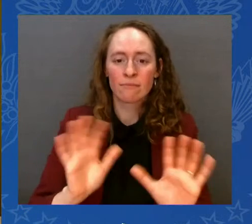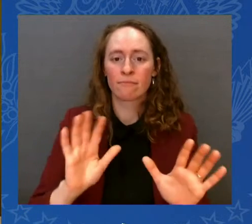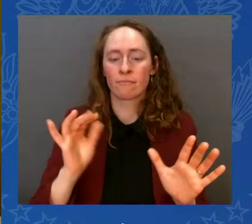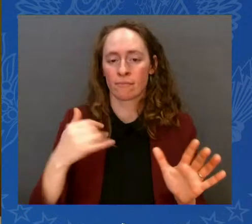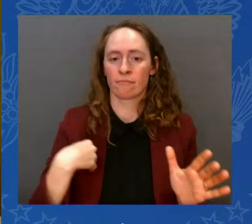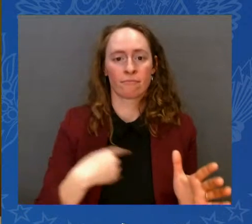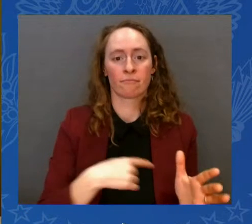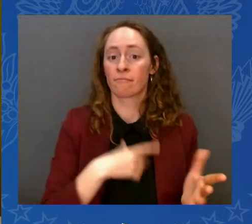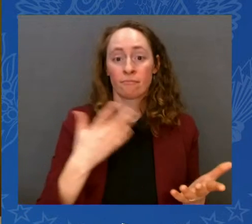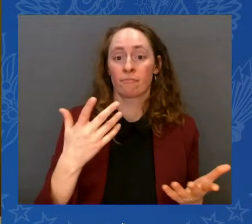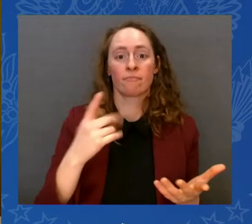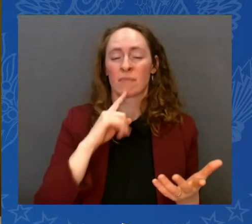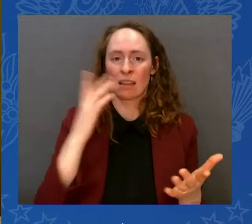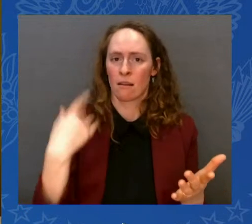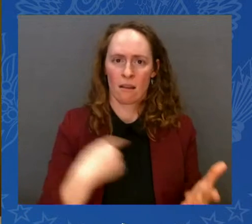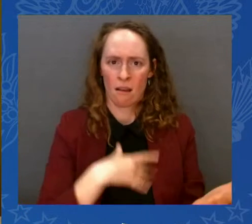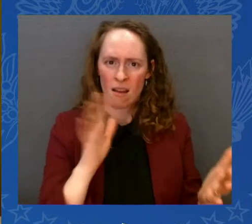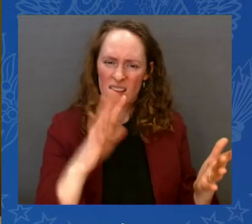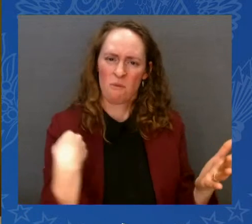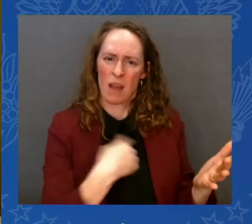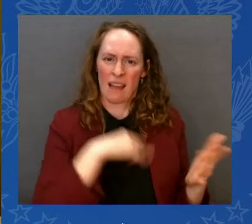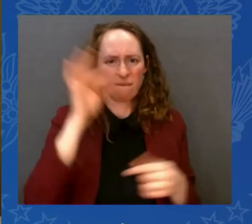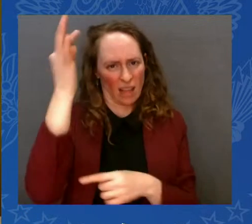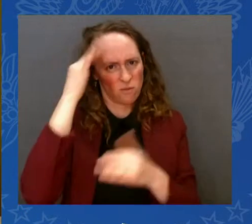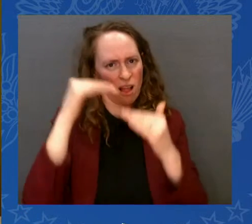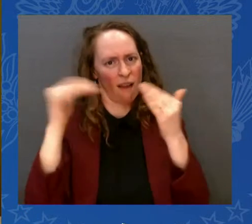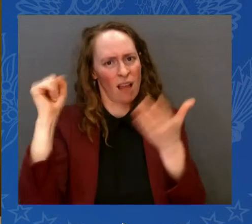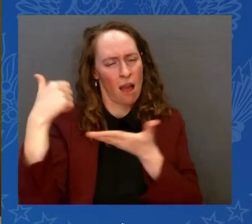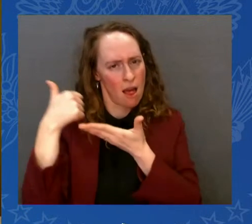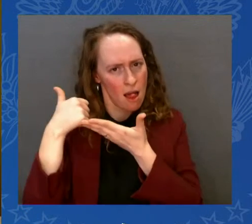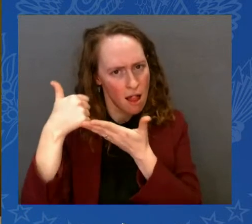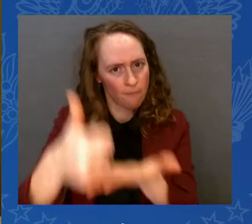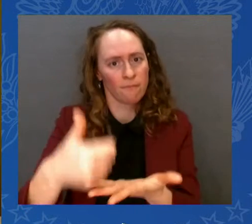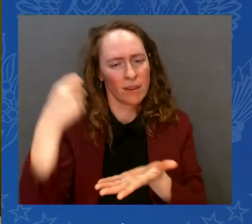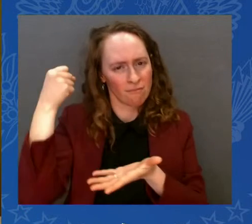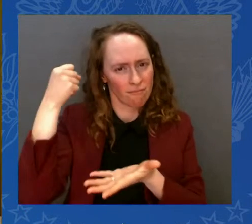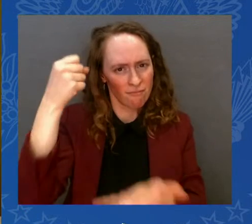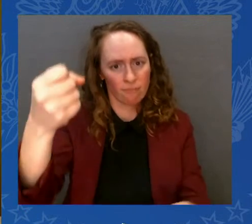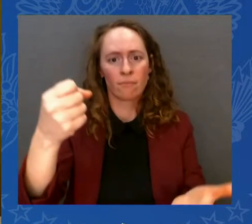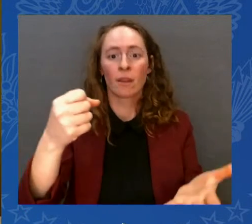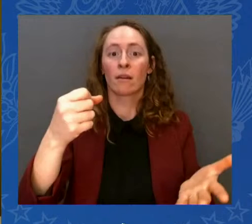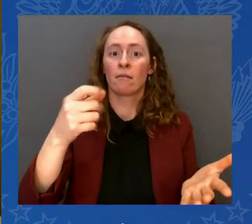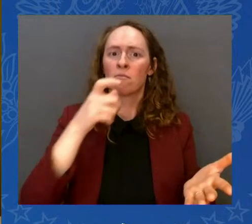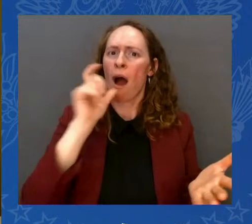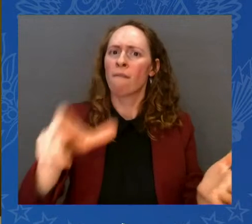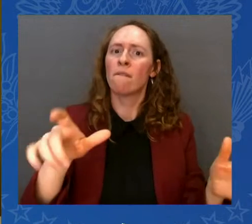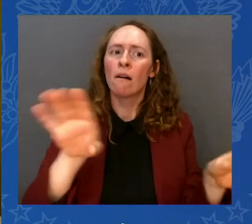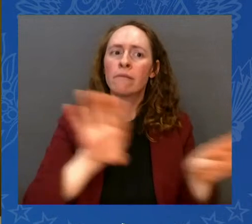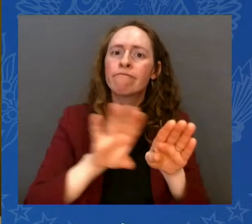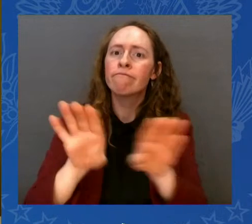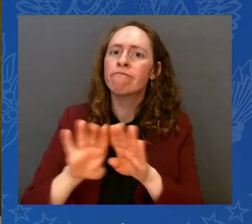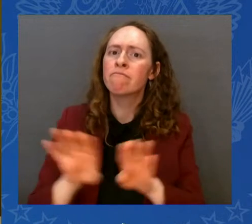so you didn't have to shut things down. And, you know, it's -- and so, one of the results is that --